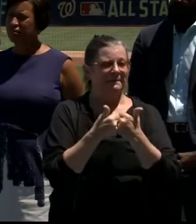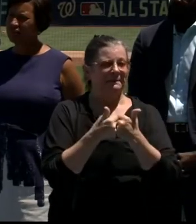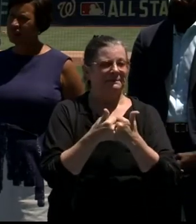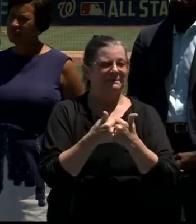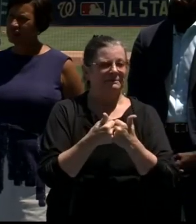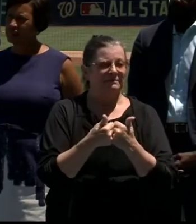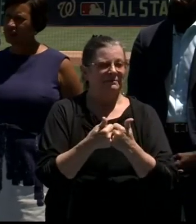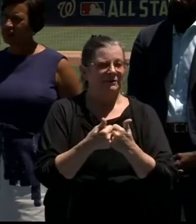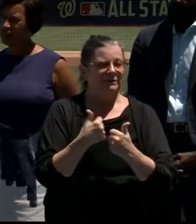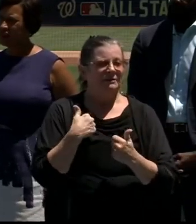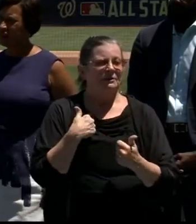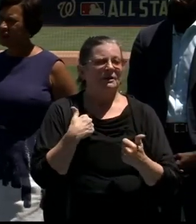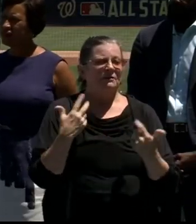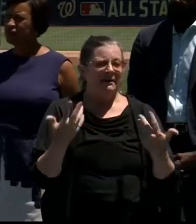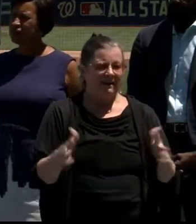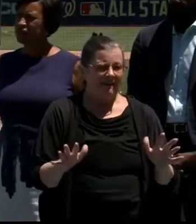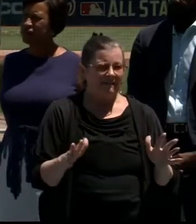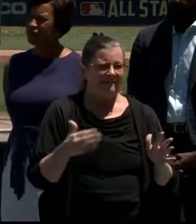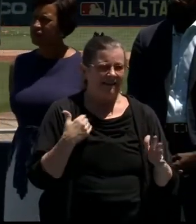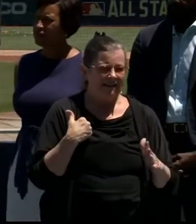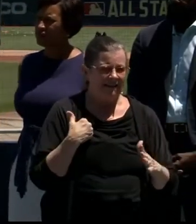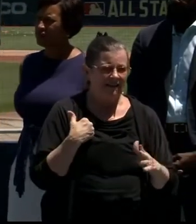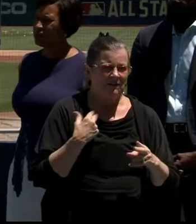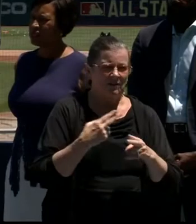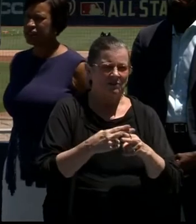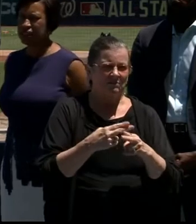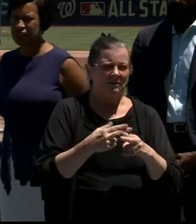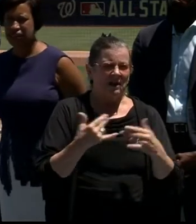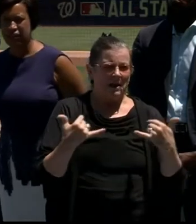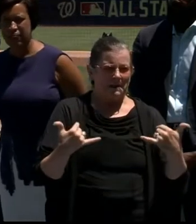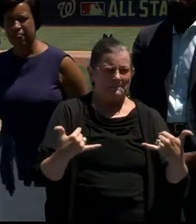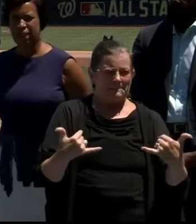PLAY BALLPARK IS A FREE INTERACTIVE SPACE WHERE KIDS AND